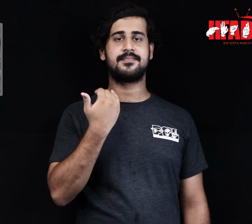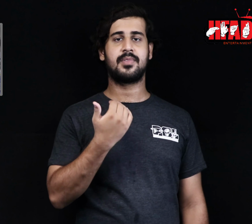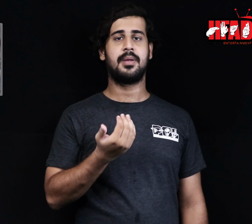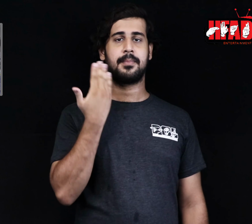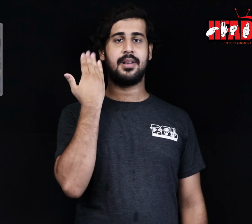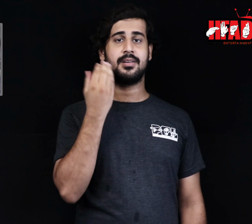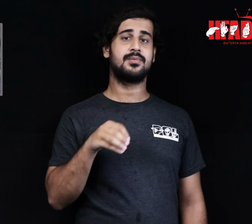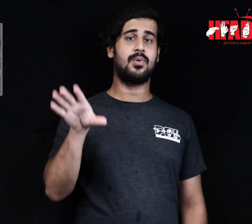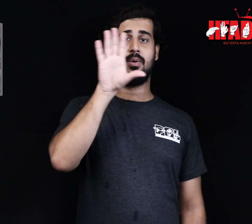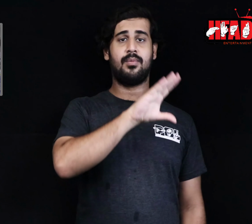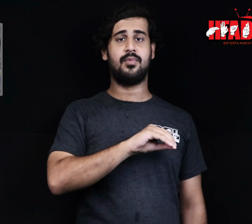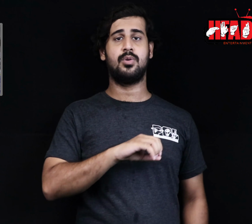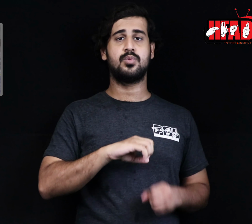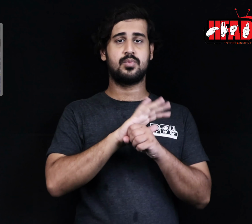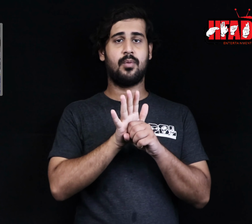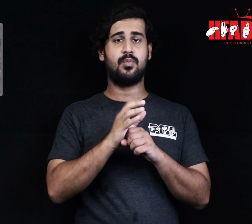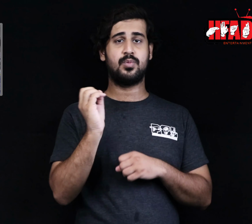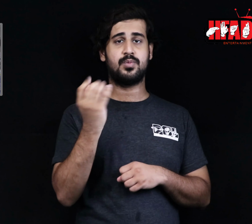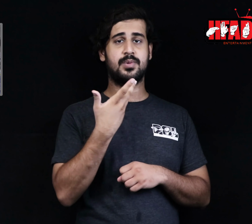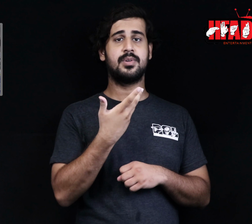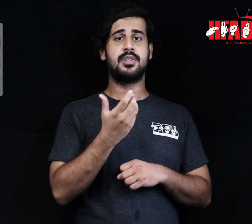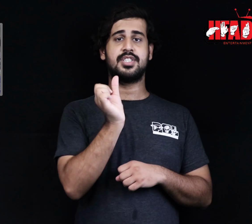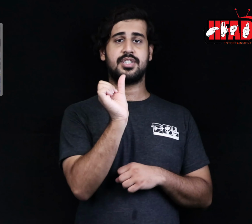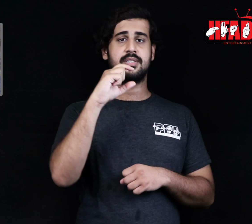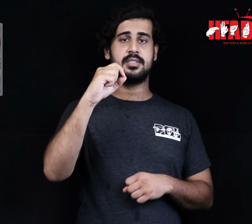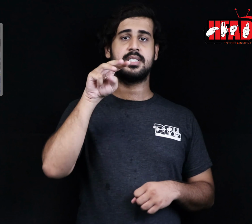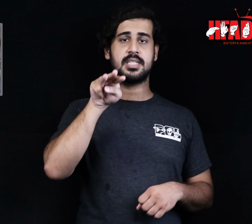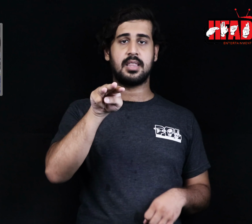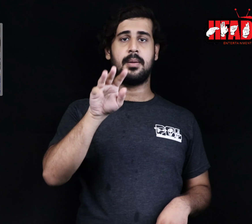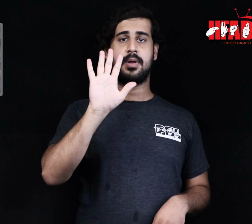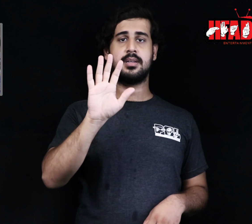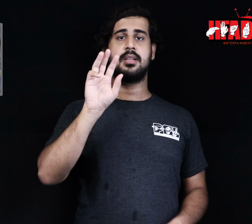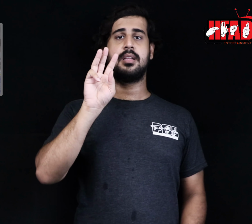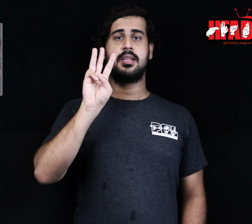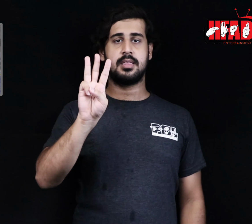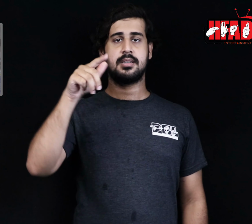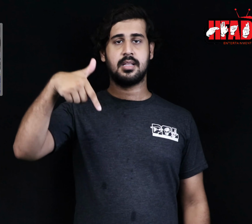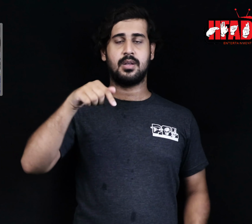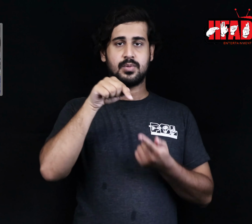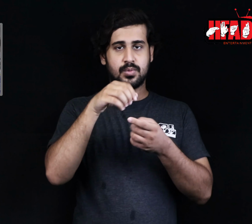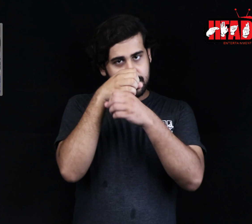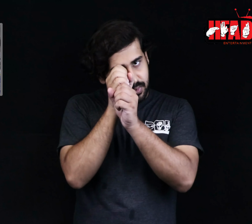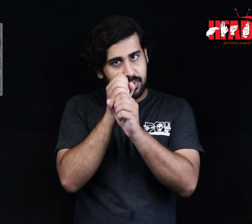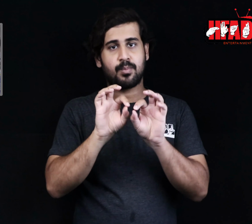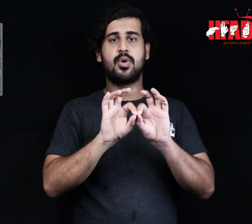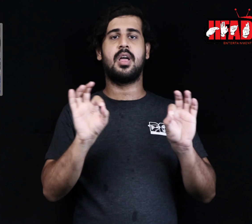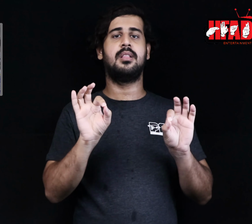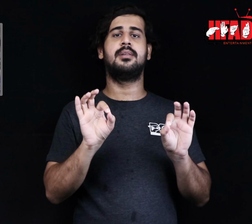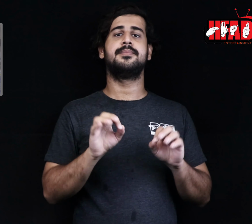Yesterday, 60,537 corona tests had carried out.